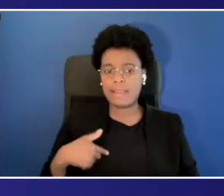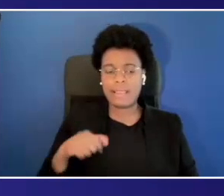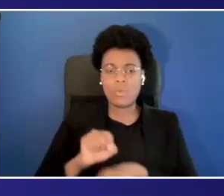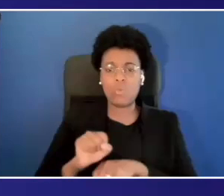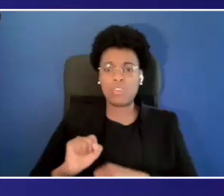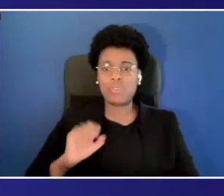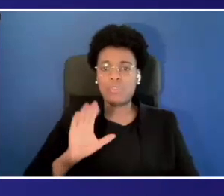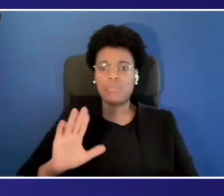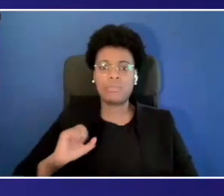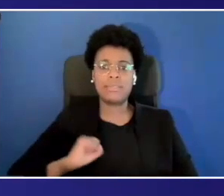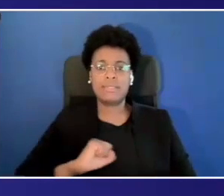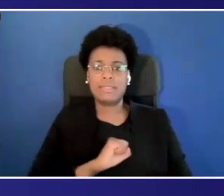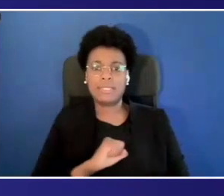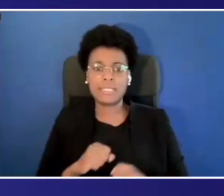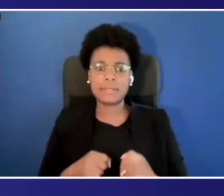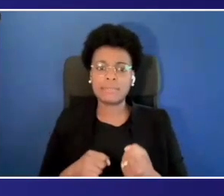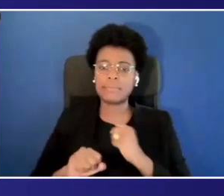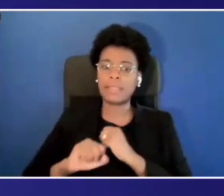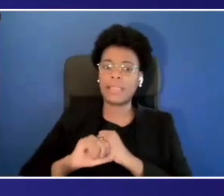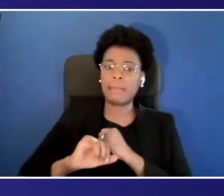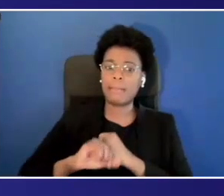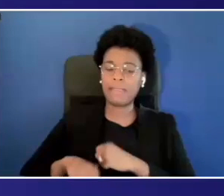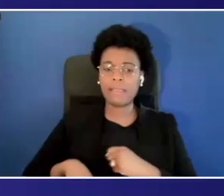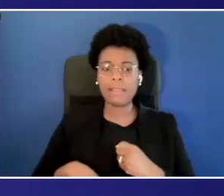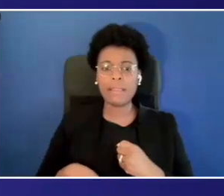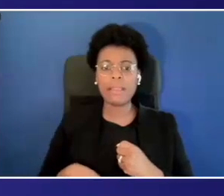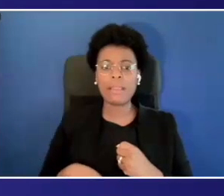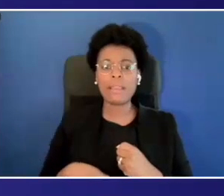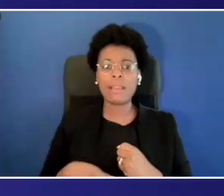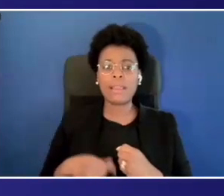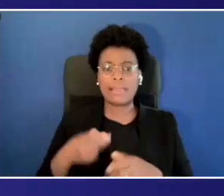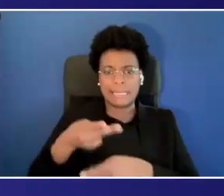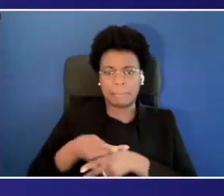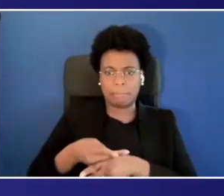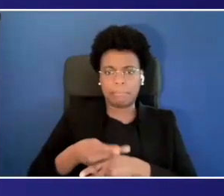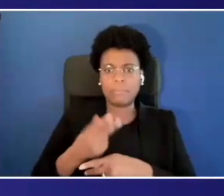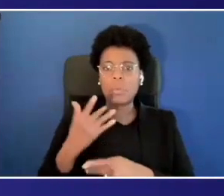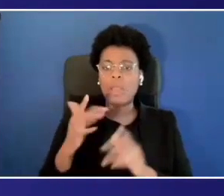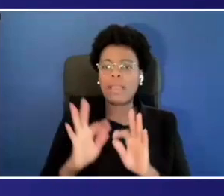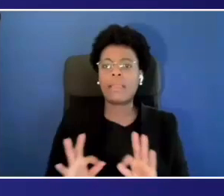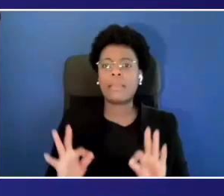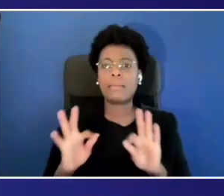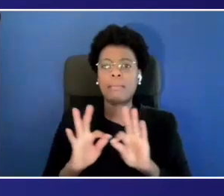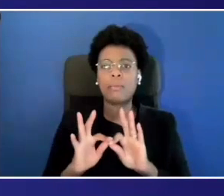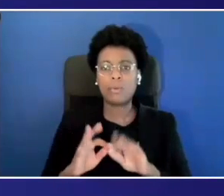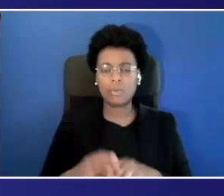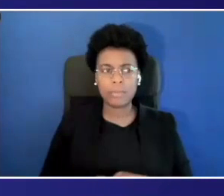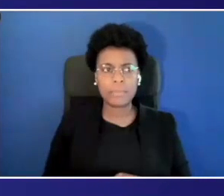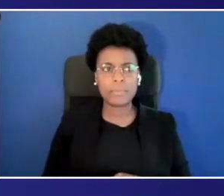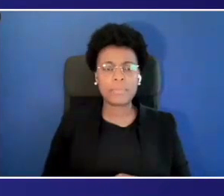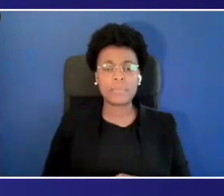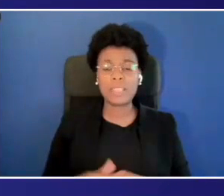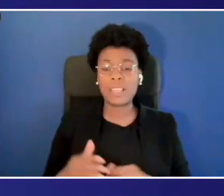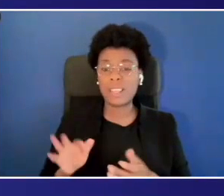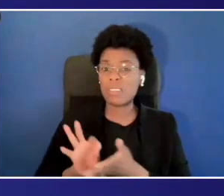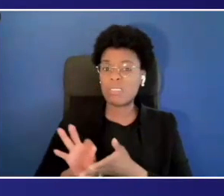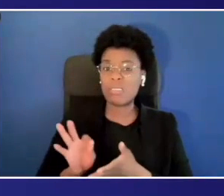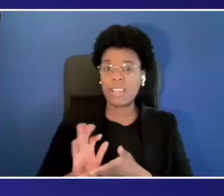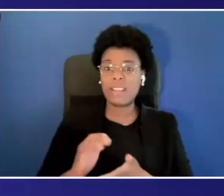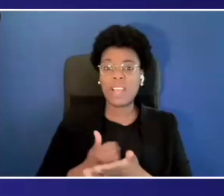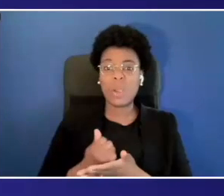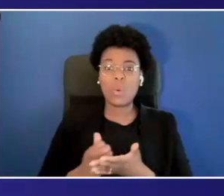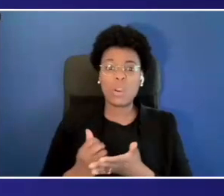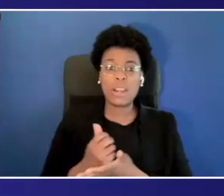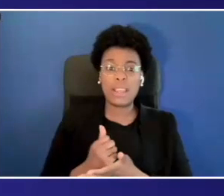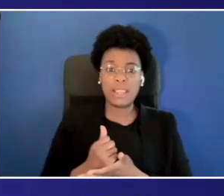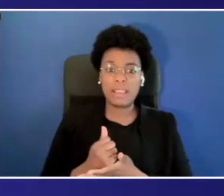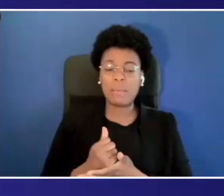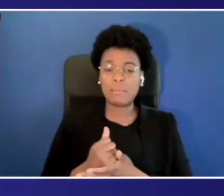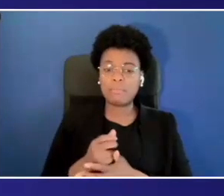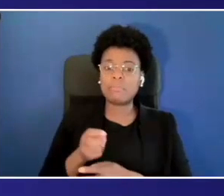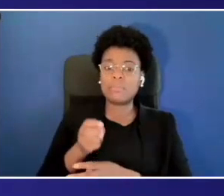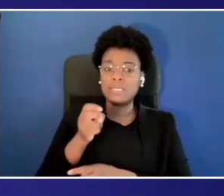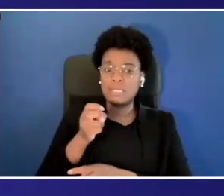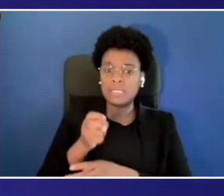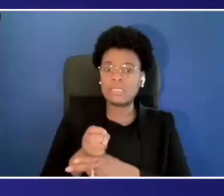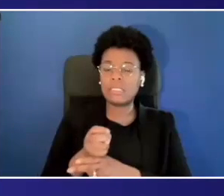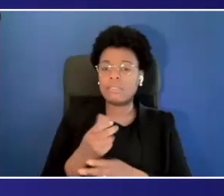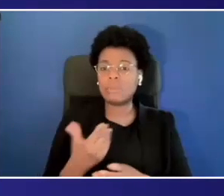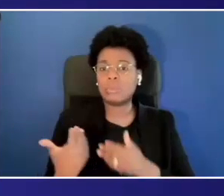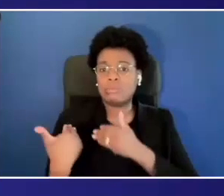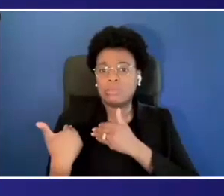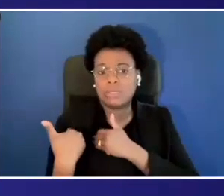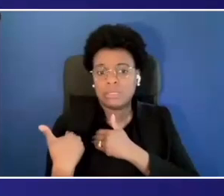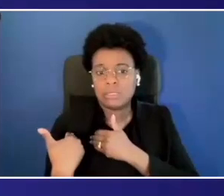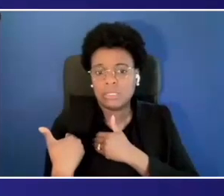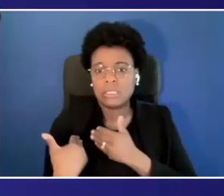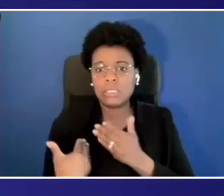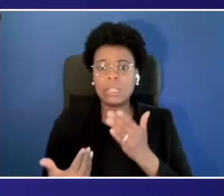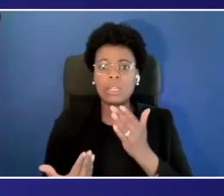Because it is very important. Yeah, at the rate of the income we make, it's very would be very hard to take on the challenge of a new of a new payment.